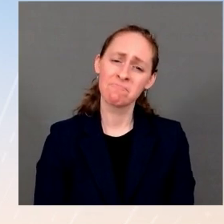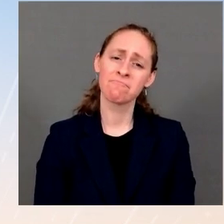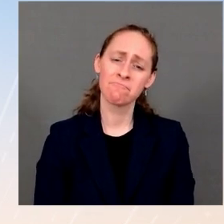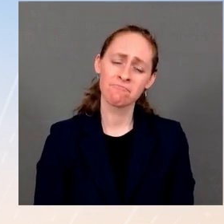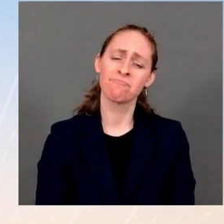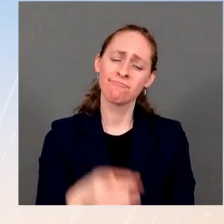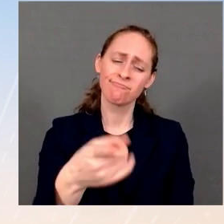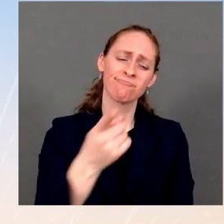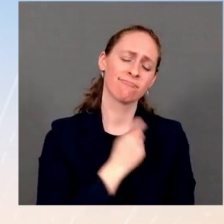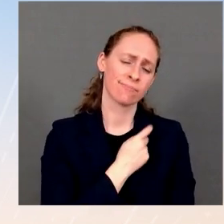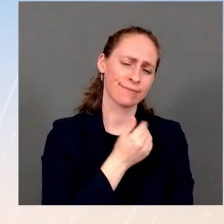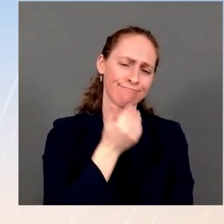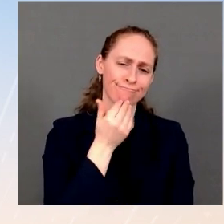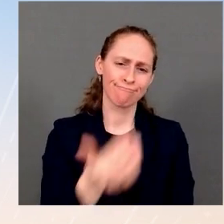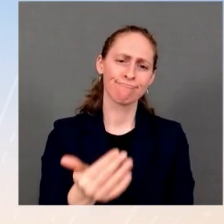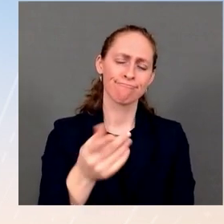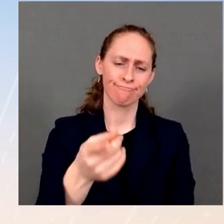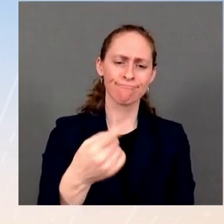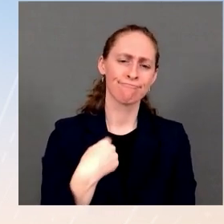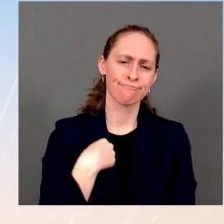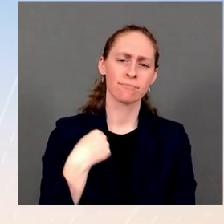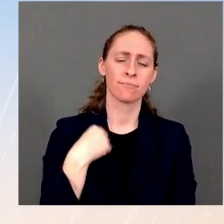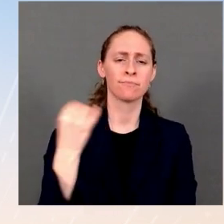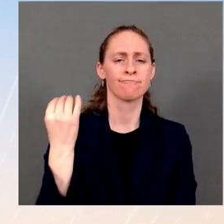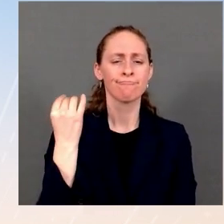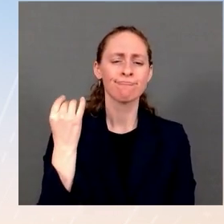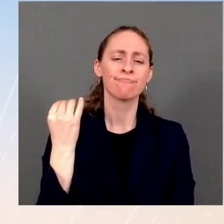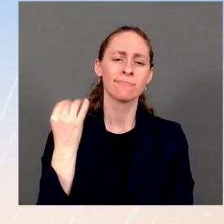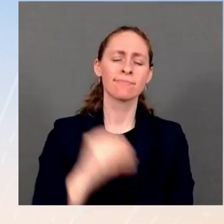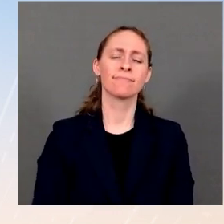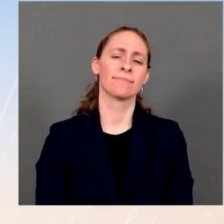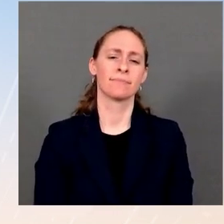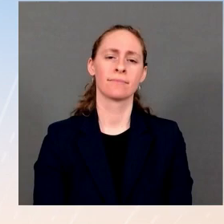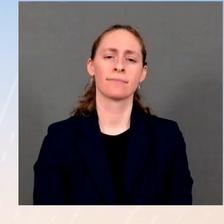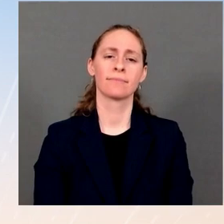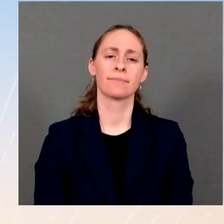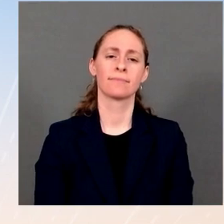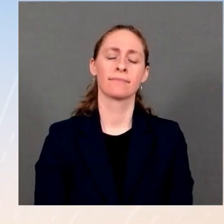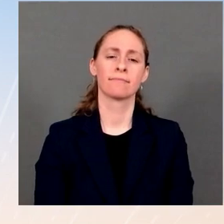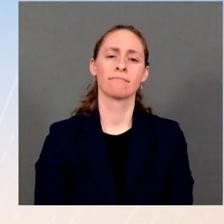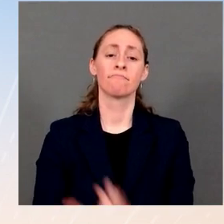if you look at electric vehicles, for example, in just this last year --